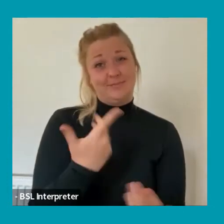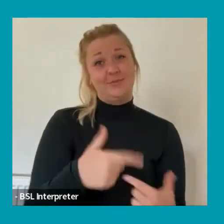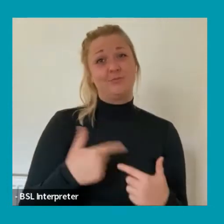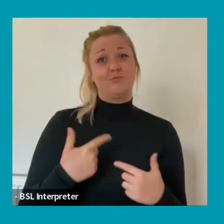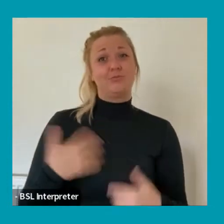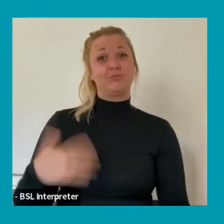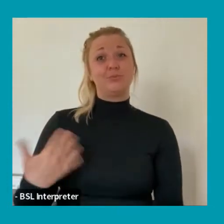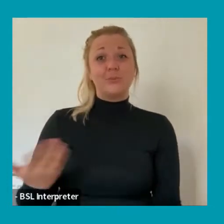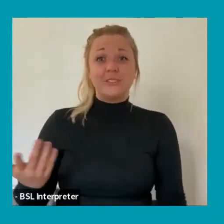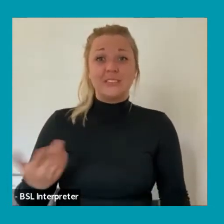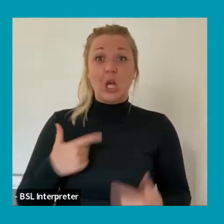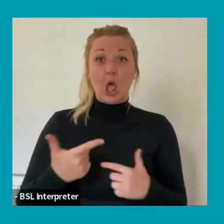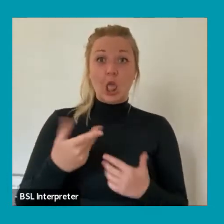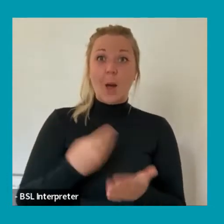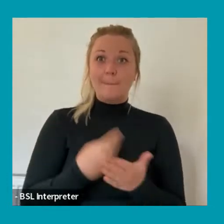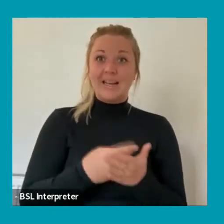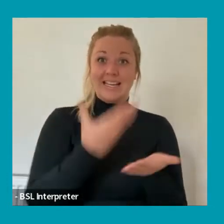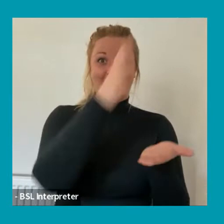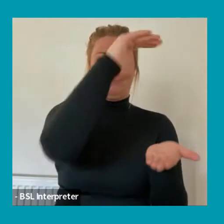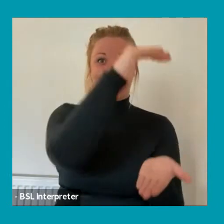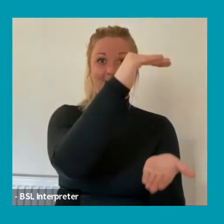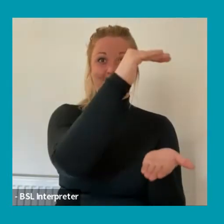So yeah, we then set up a task group.